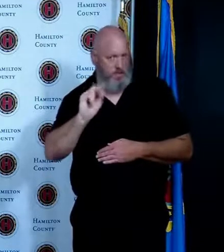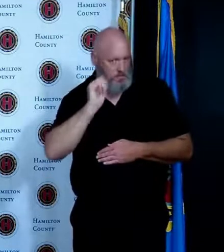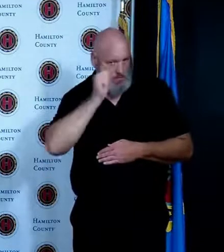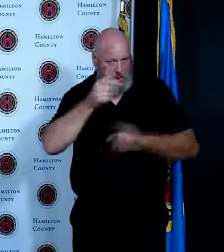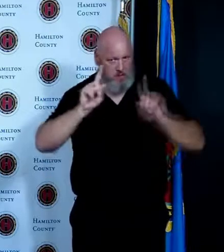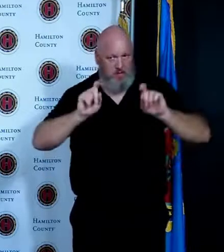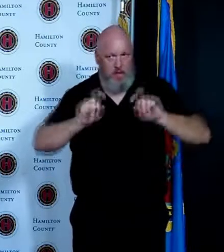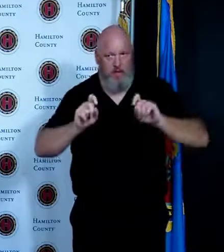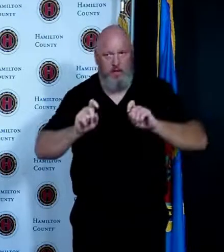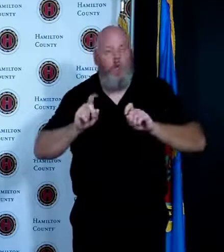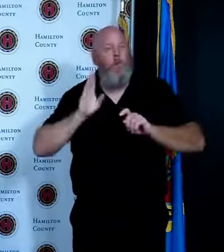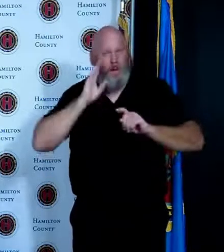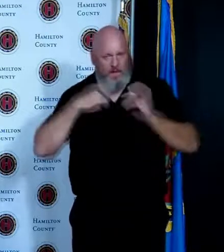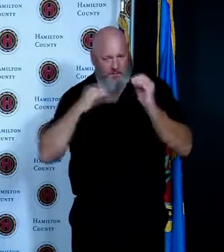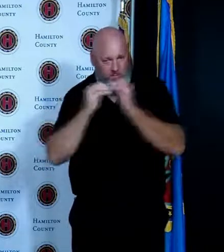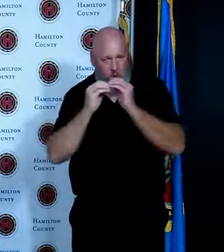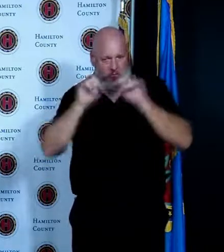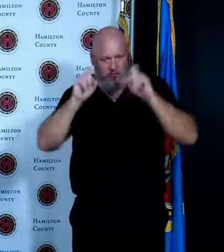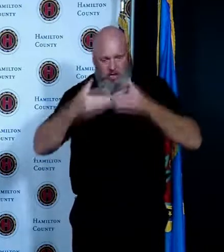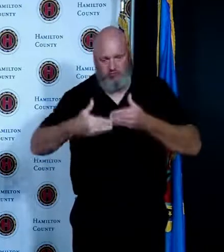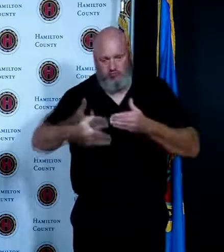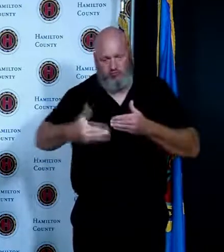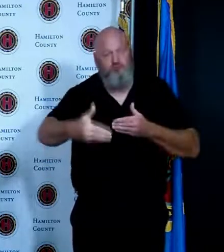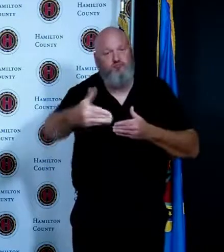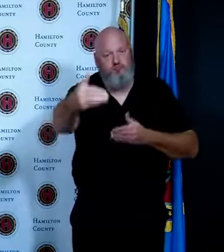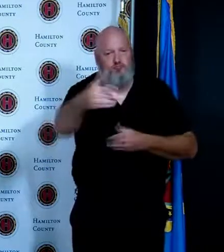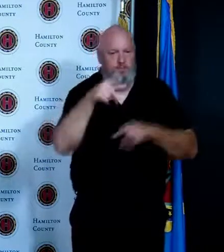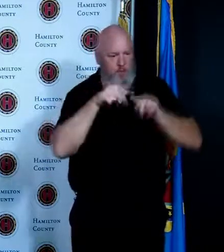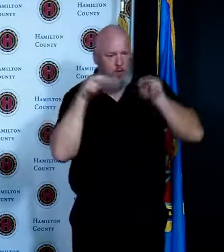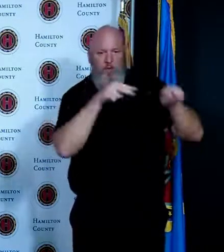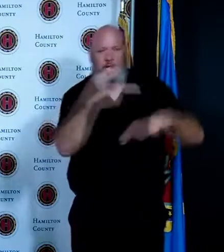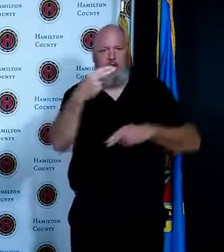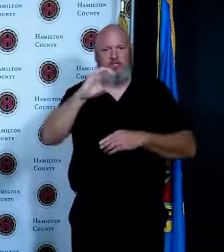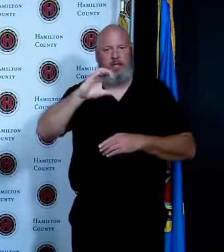Public Health is making a call to make sure that you know how your test fared